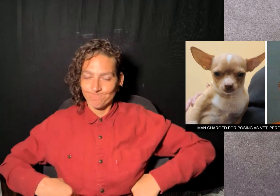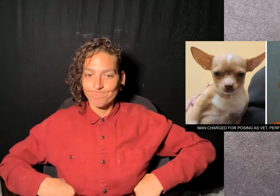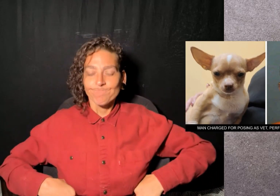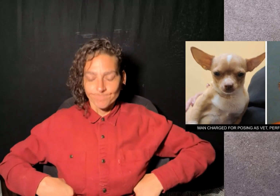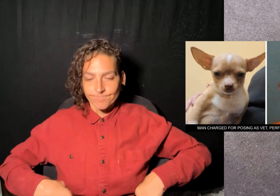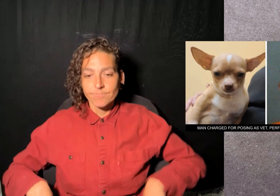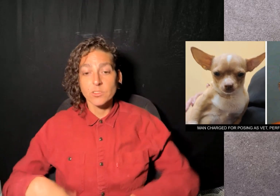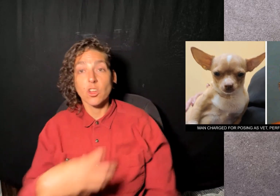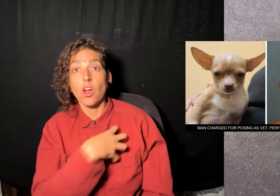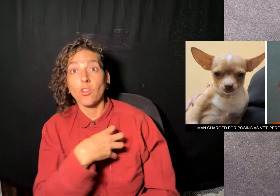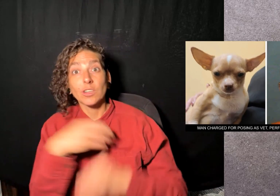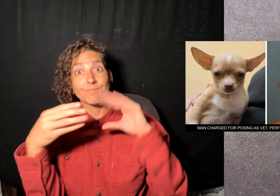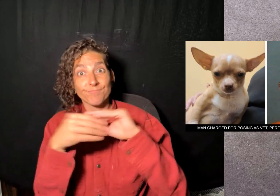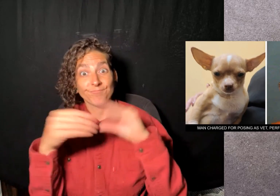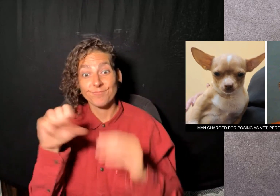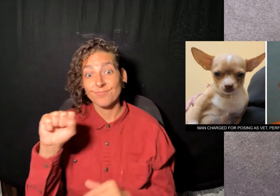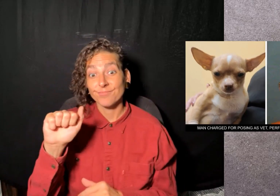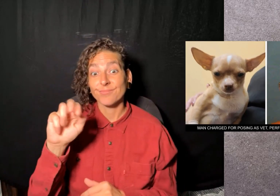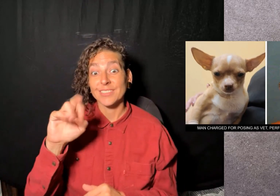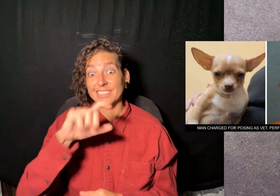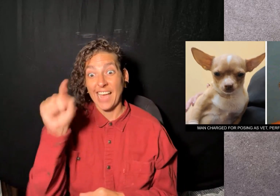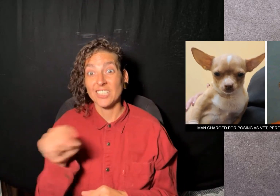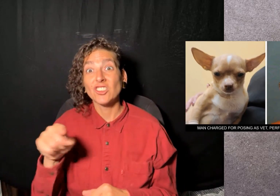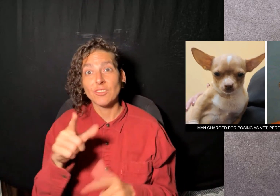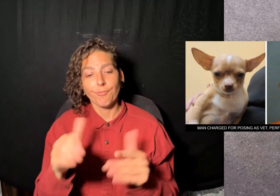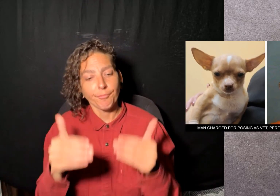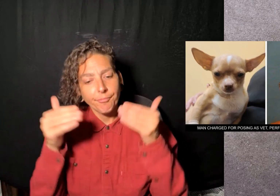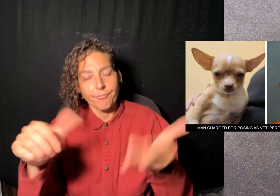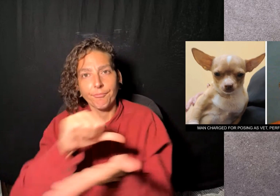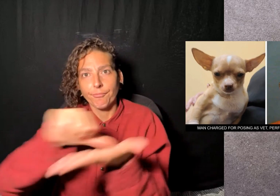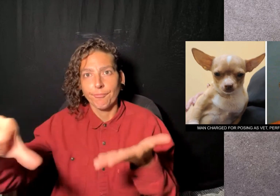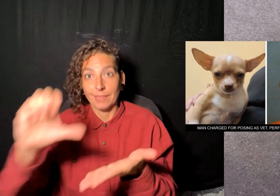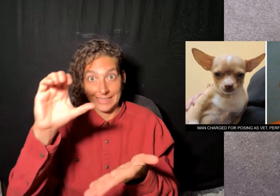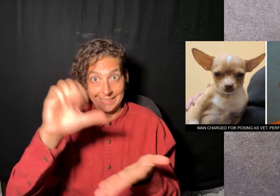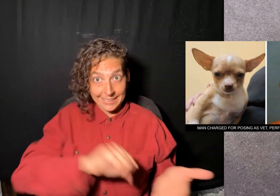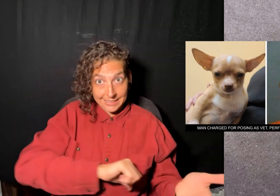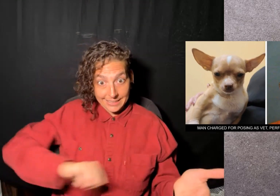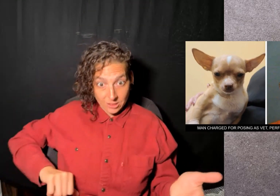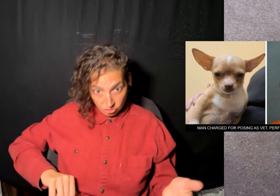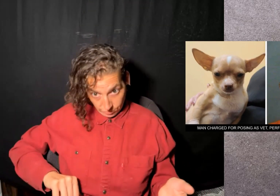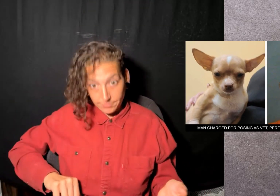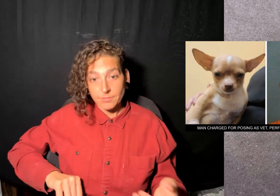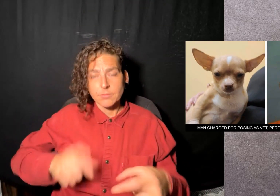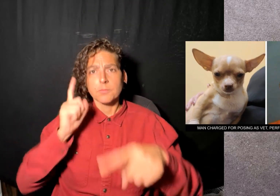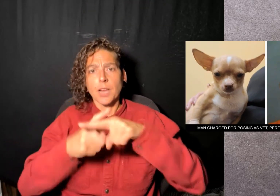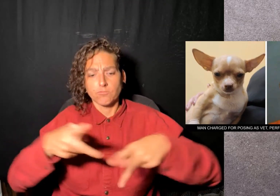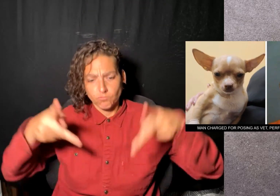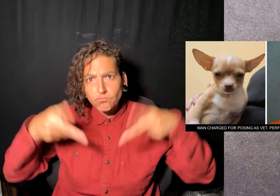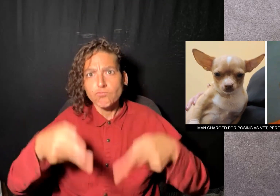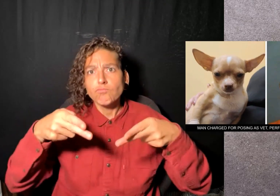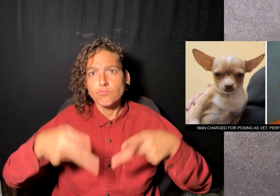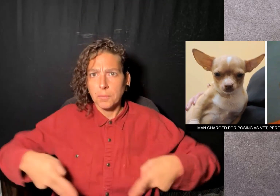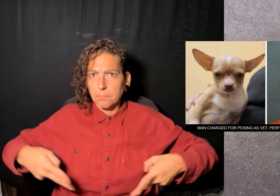had previously introduced himself as a veterinarian authorities say Sanchez performed a C-section